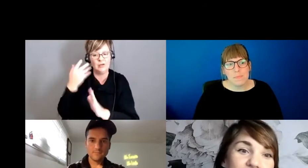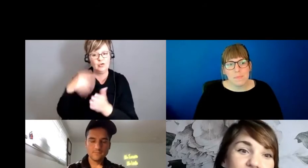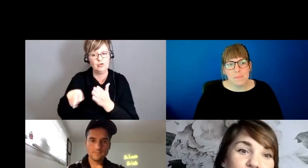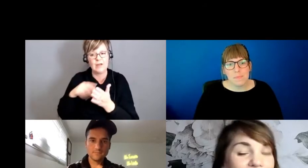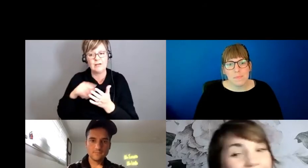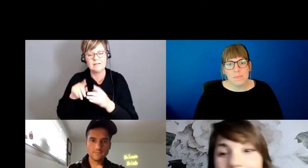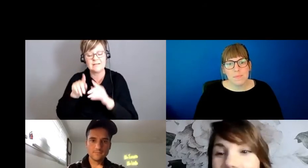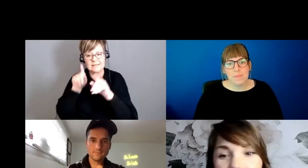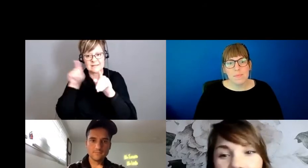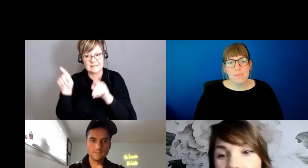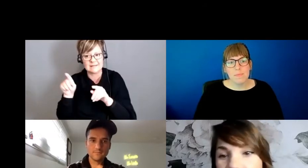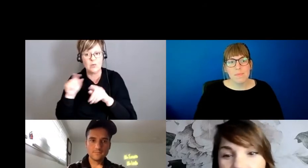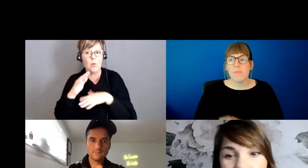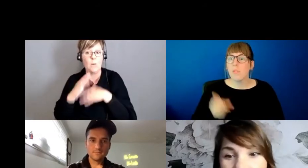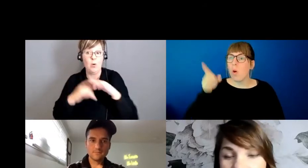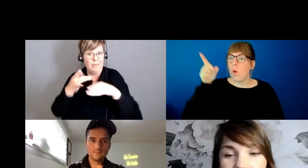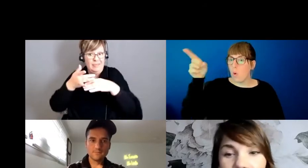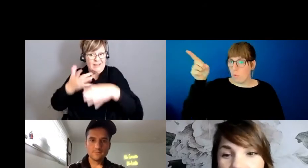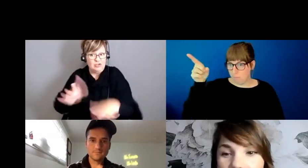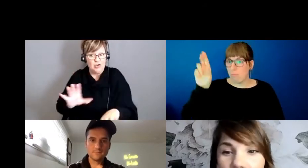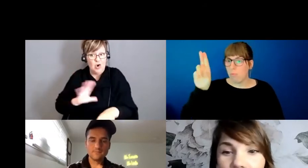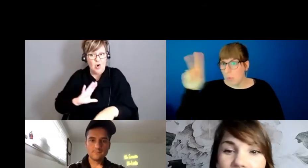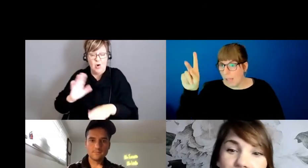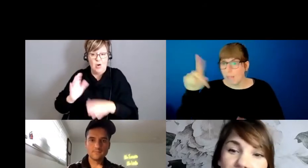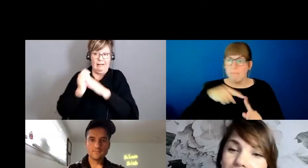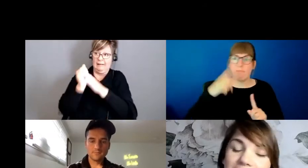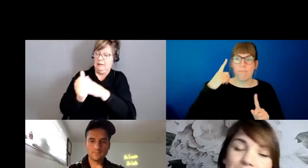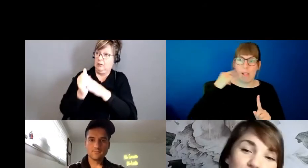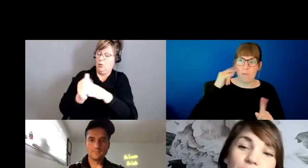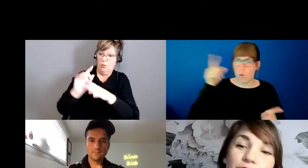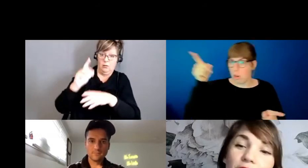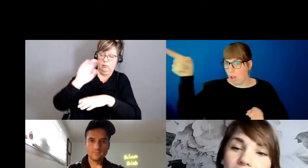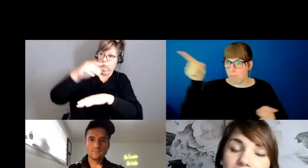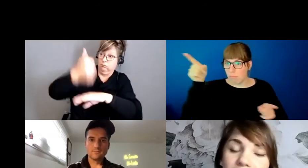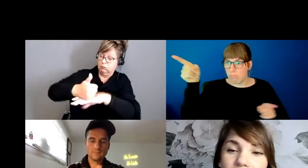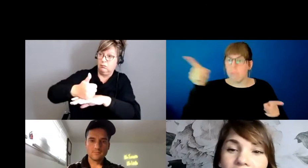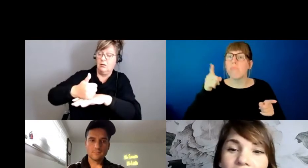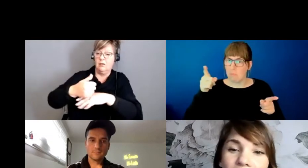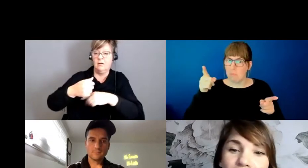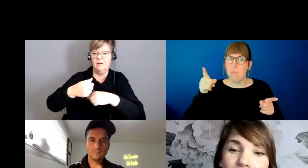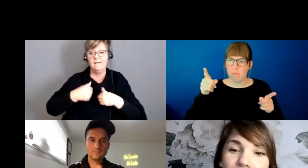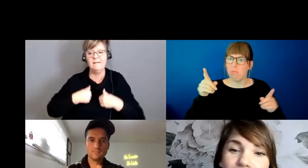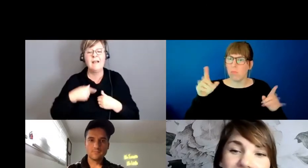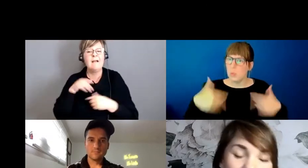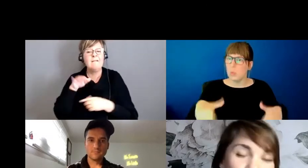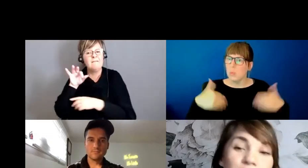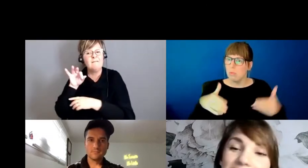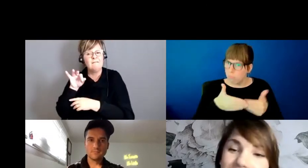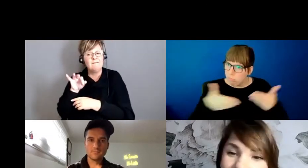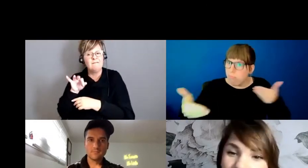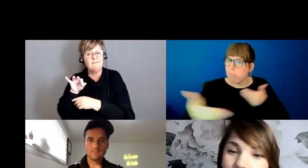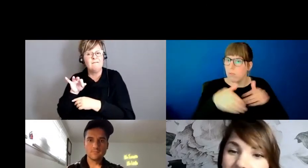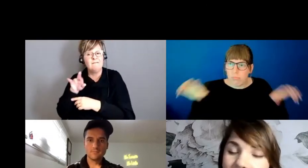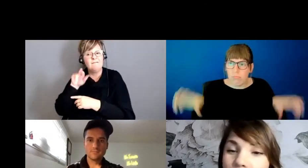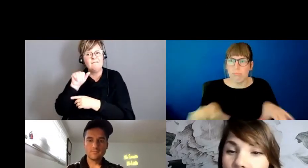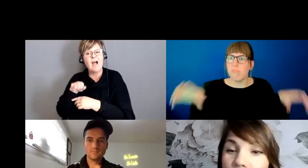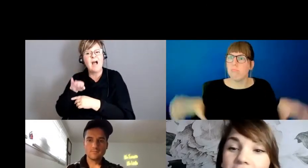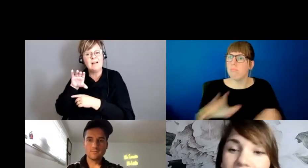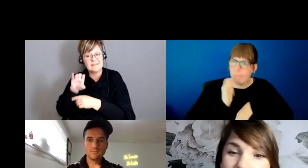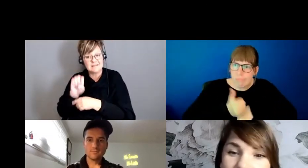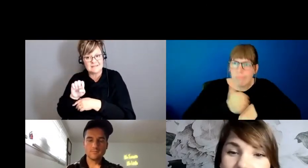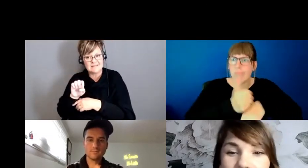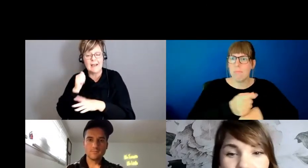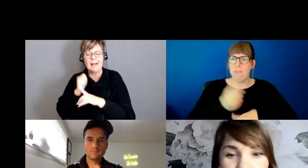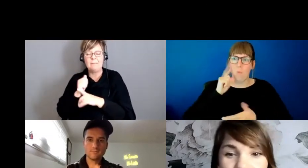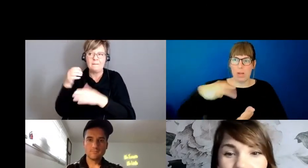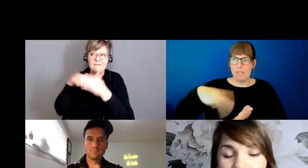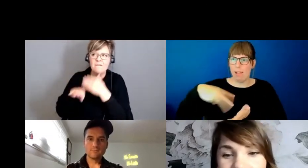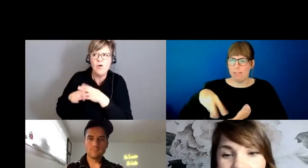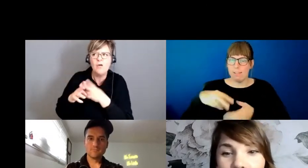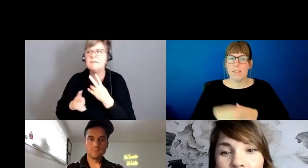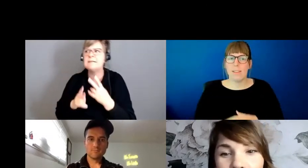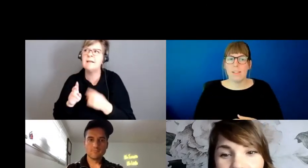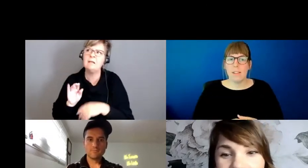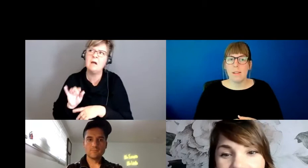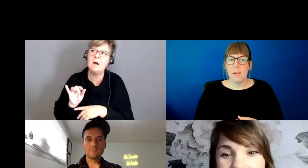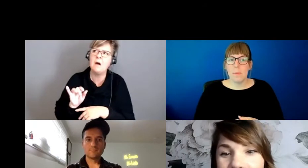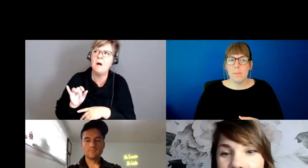WORLD, WE VISITED THEM. THEY WERE PIONEERS ALREADY IN DANCE. WE WANTED TO INSPIRE. WE